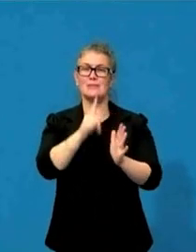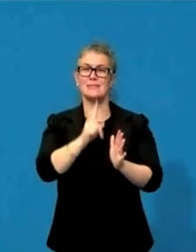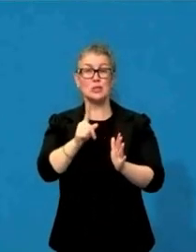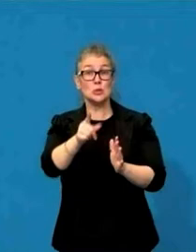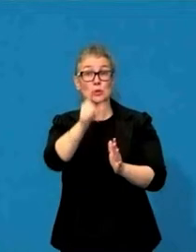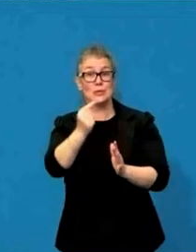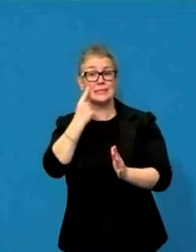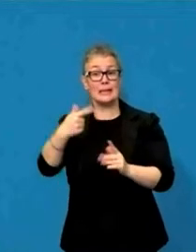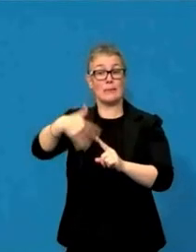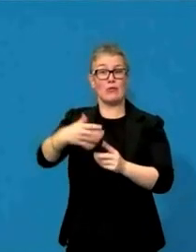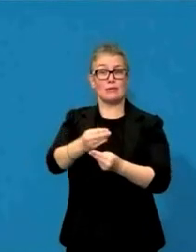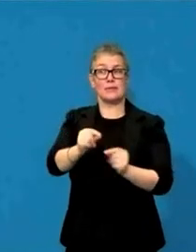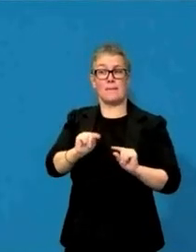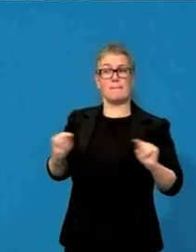And he viewed them as his gang.